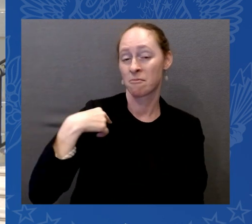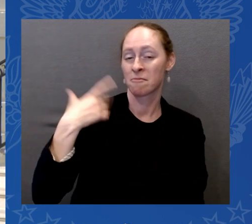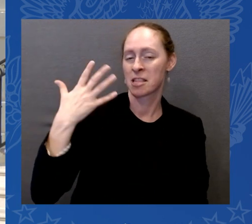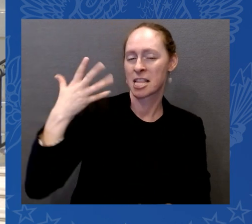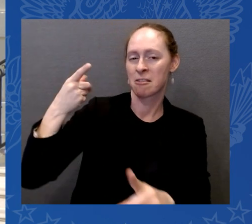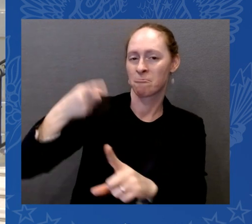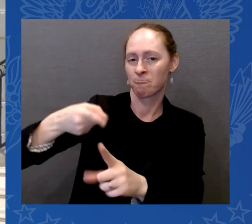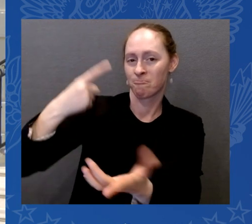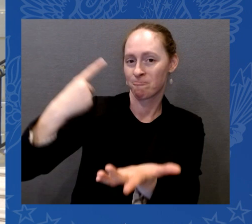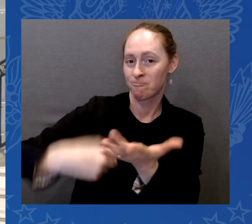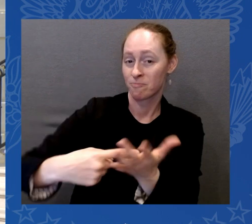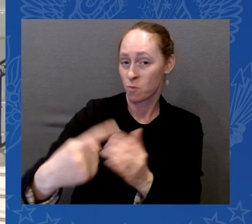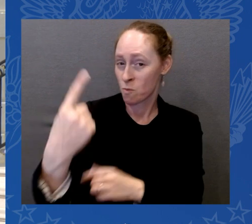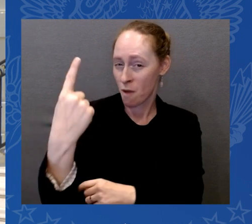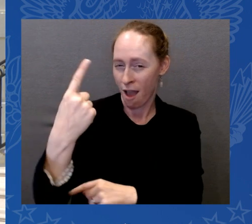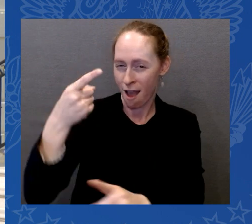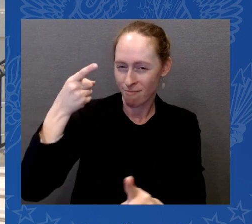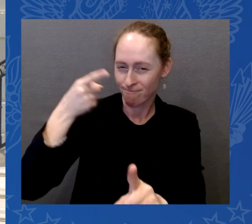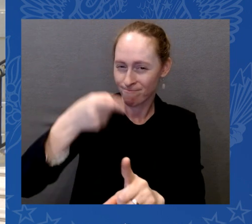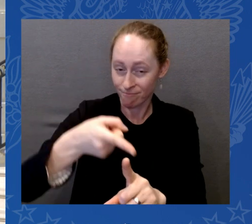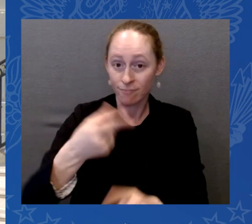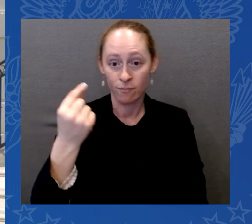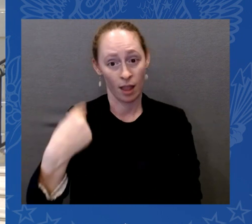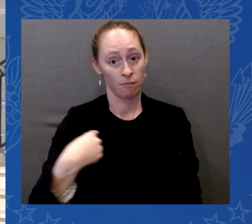attorney general, California or United States senator.